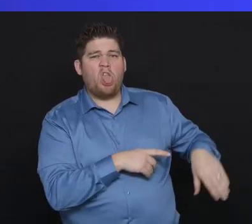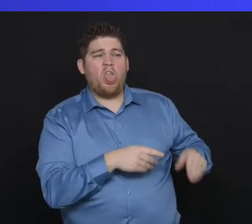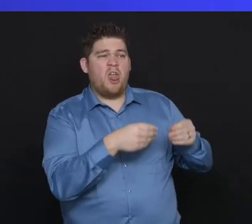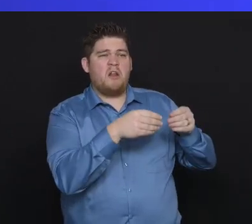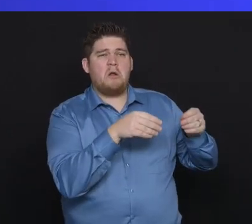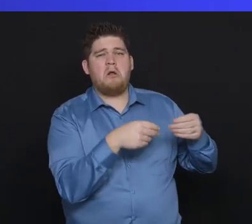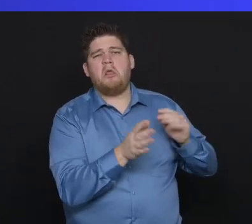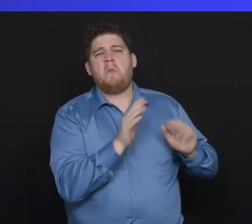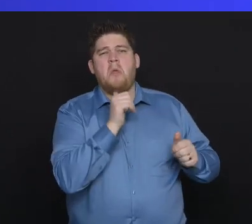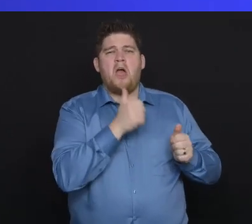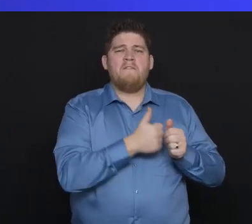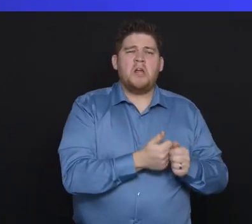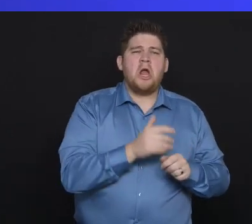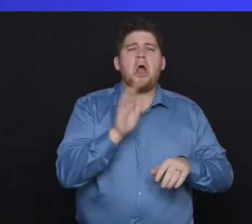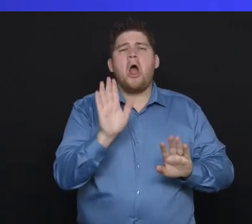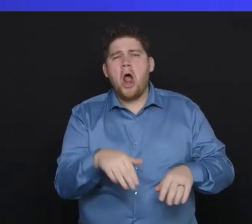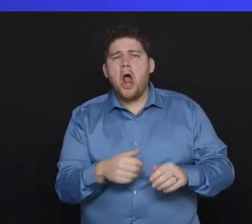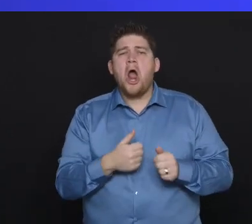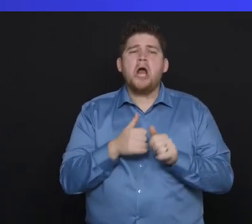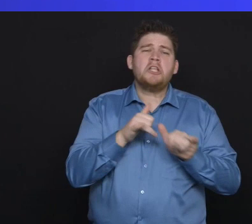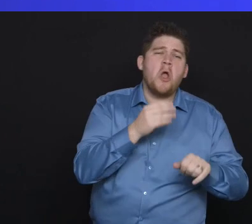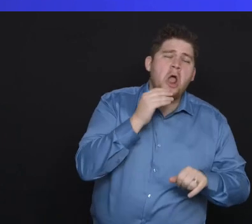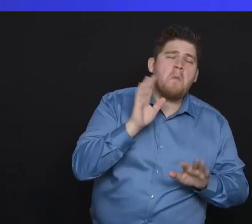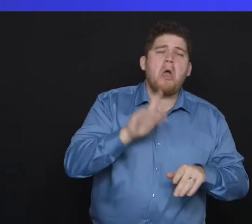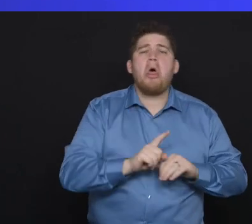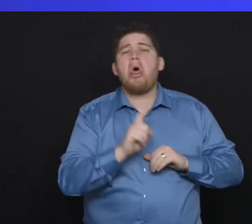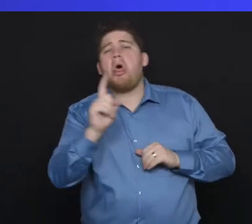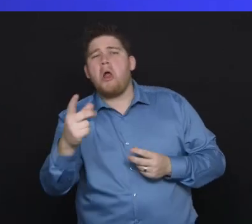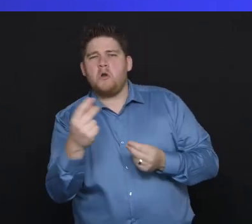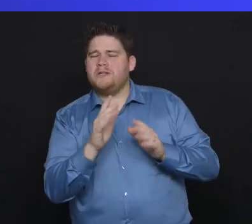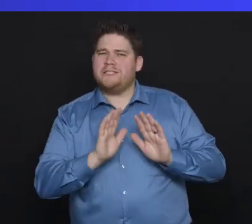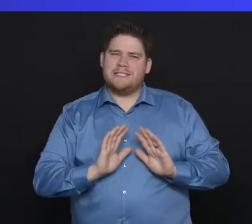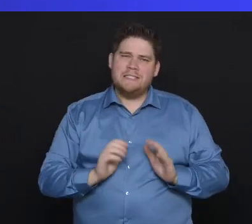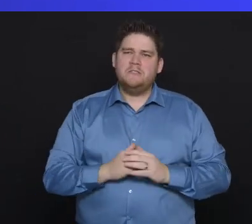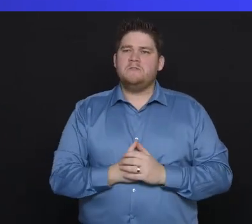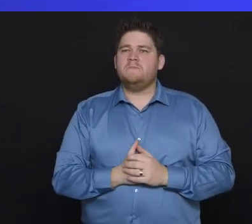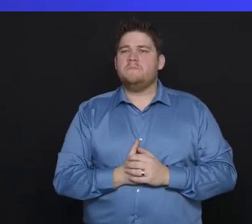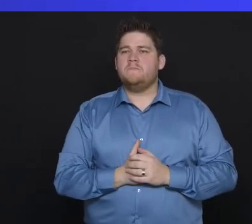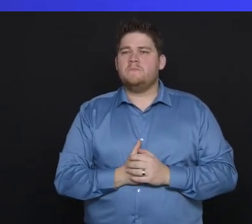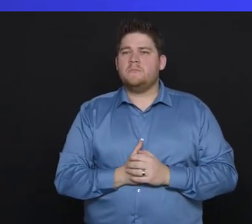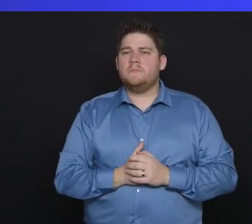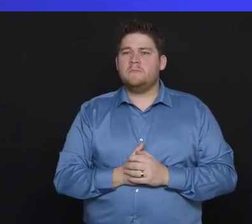bit? Maybe that we are doing well, and they do not really think they need to follow